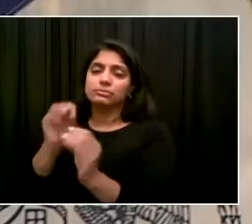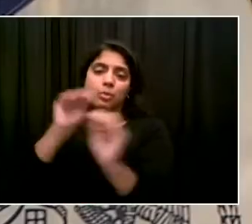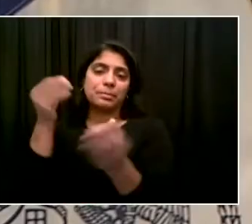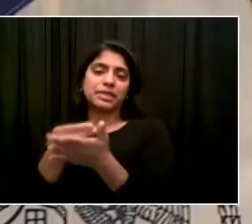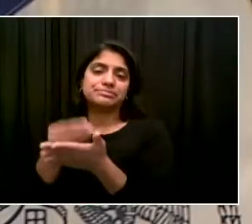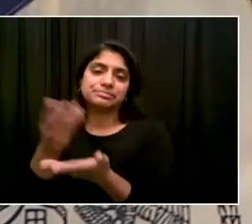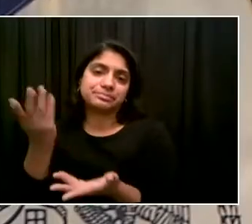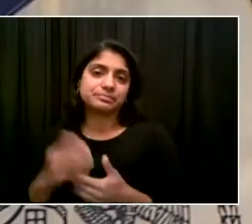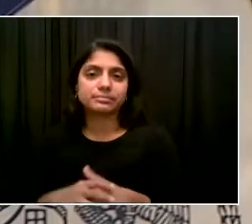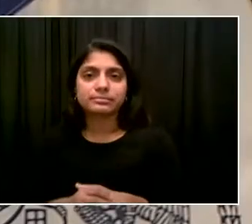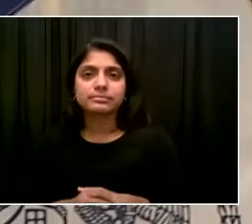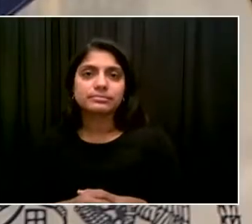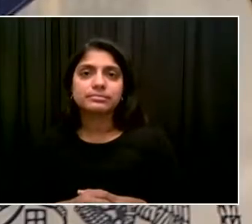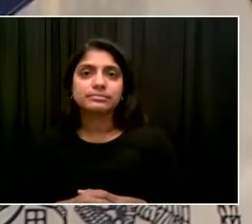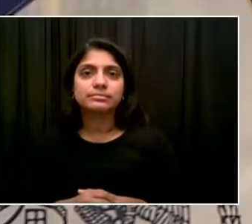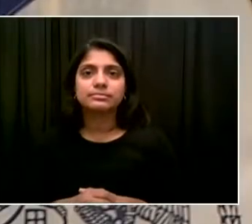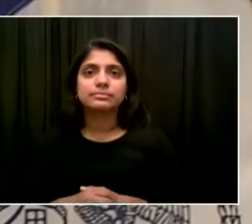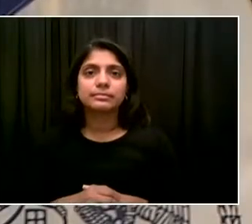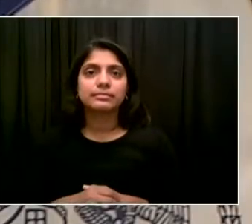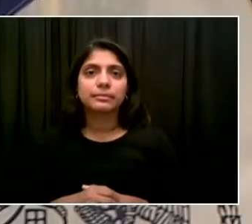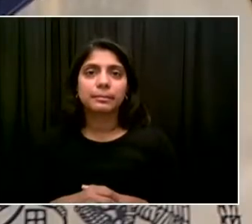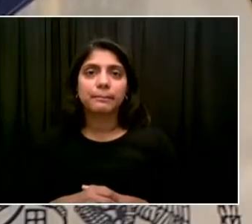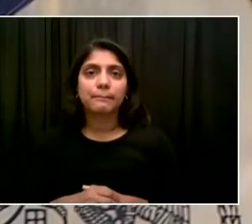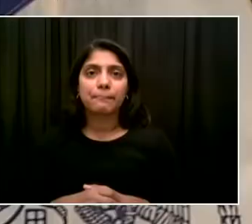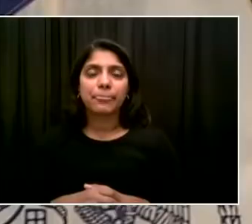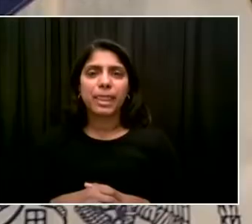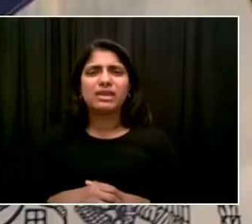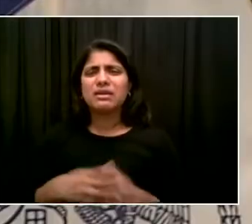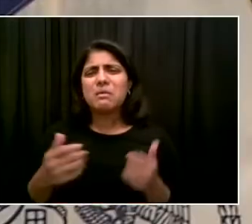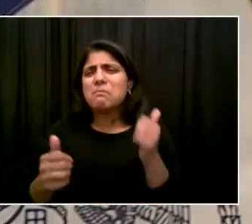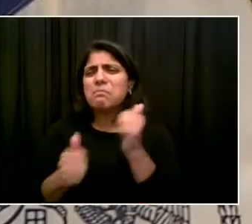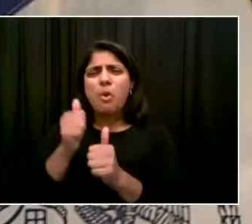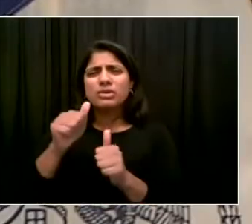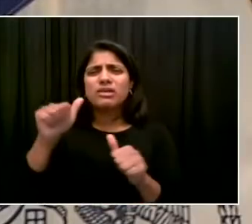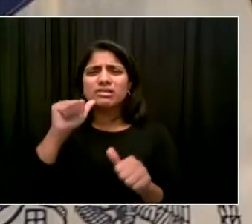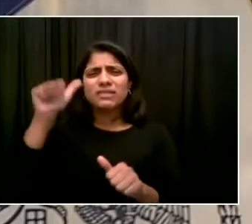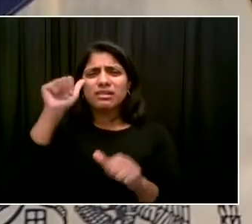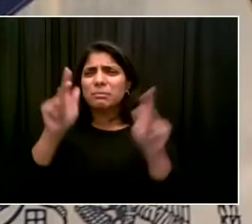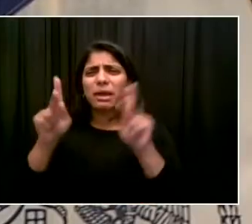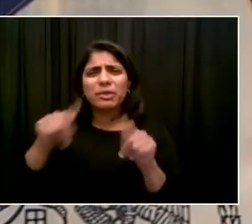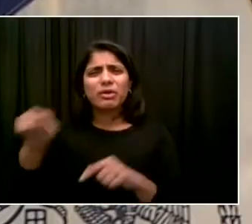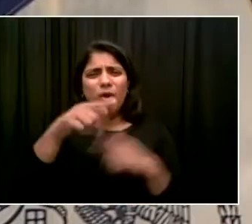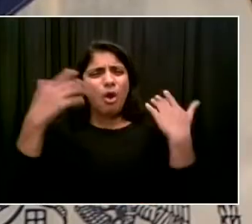YORK CITY AT DOLTS HAVE AT LEAST ONE DOSE.